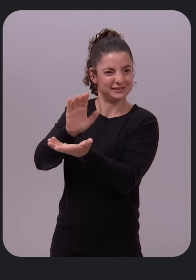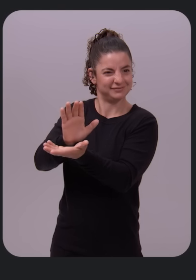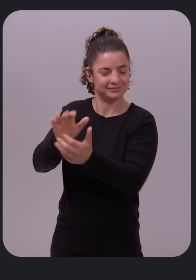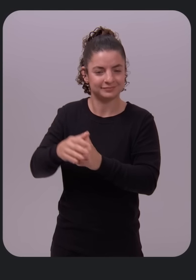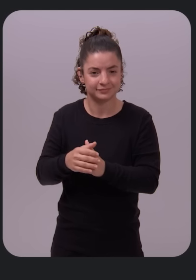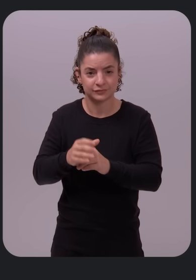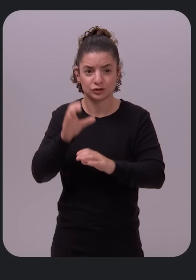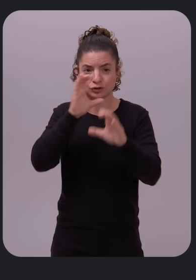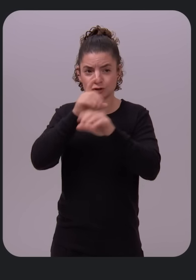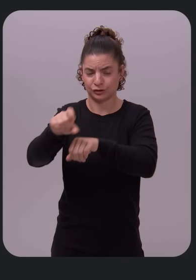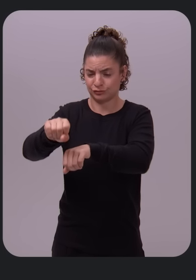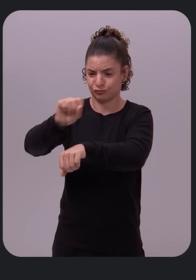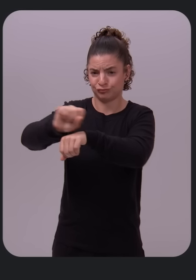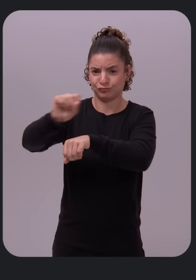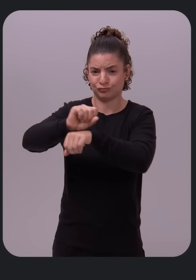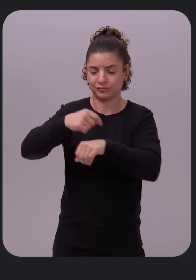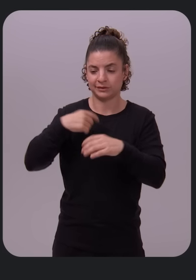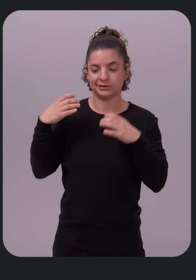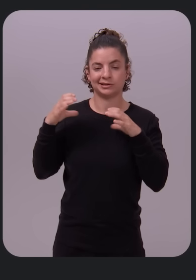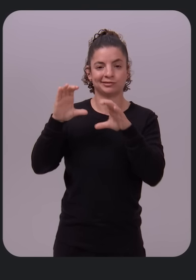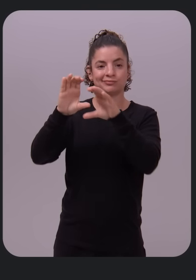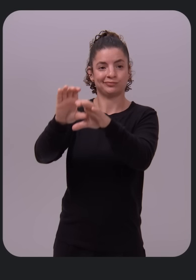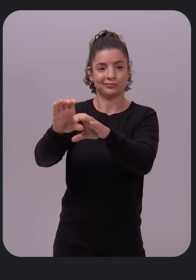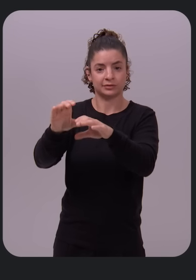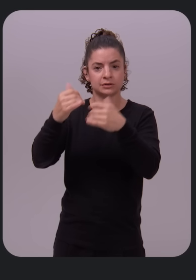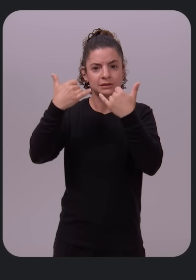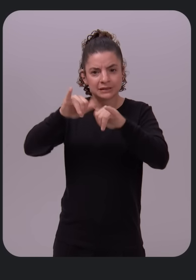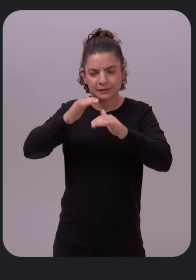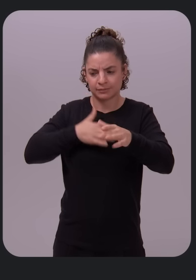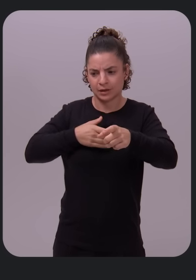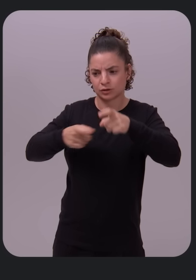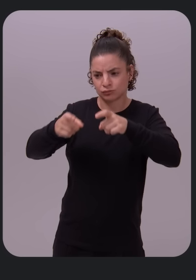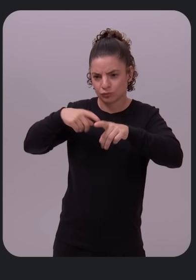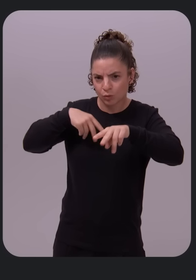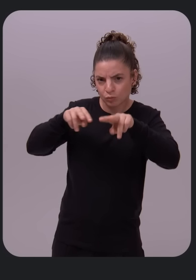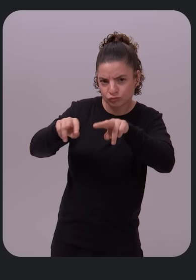Search can take work off my plate while still under my control.